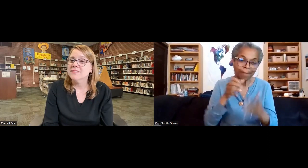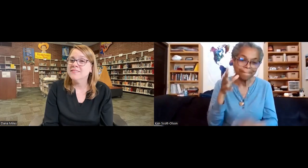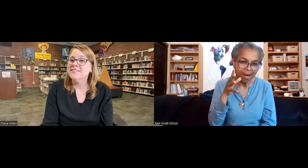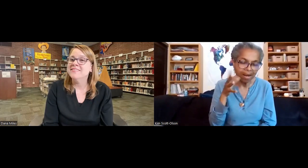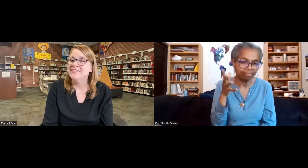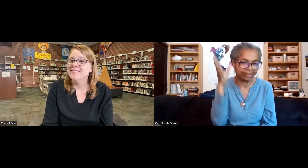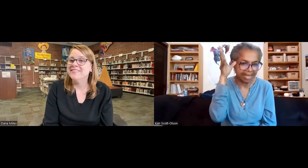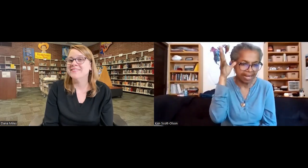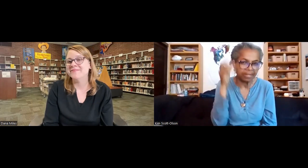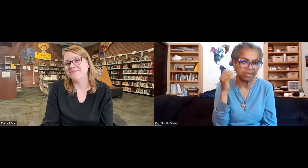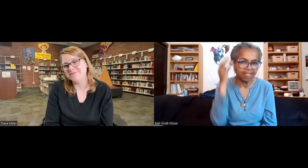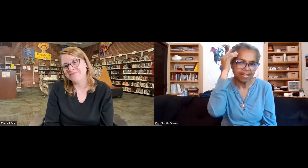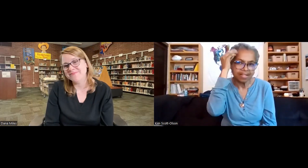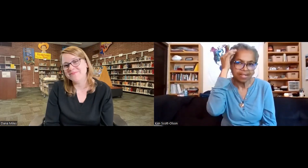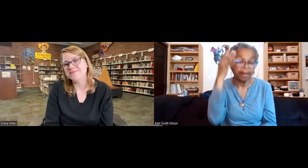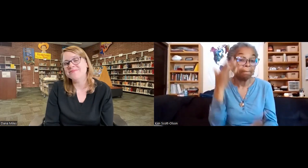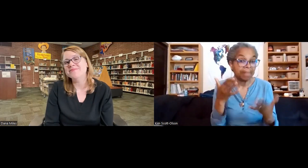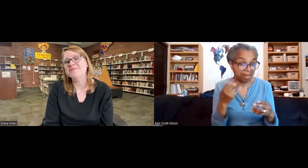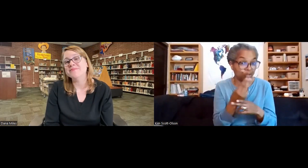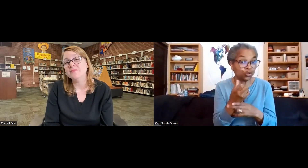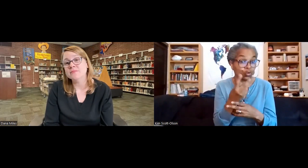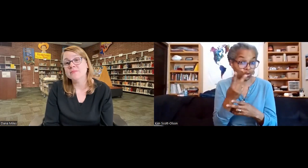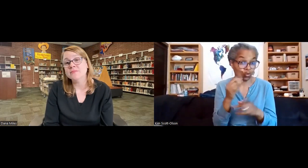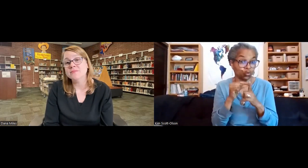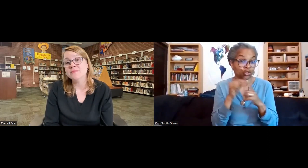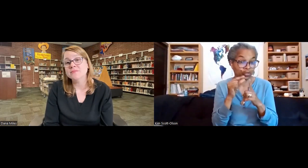for “mom” and “dad,” thinking he may use those two words.